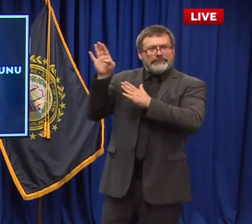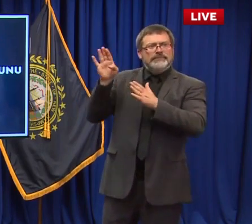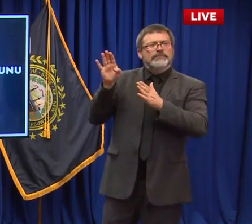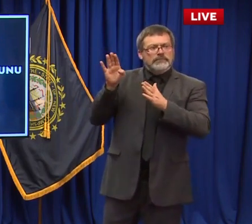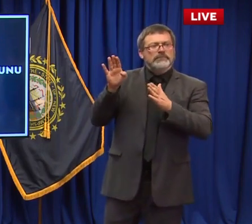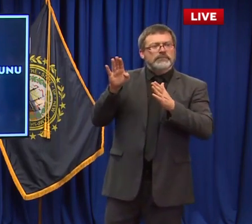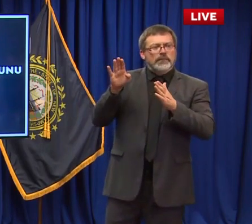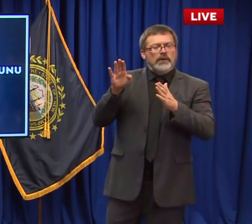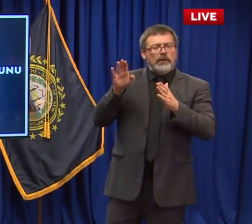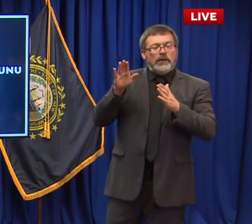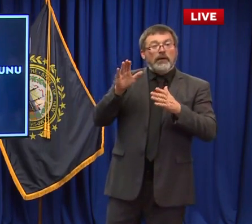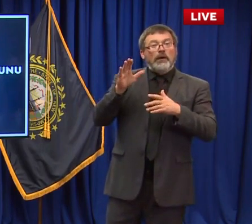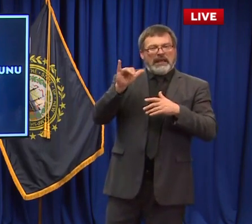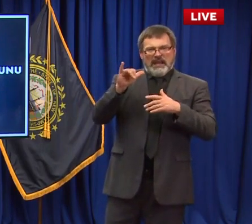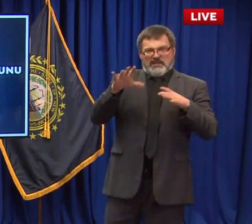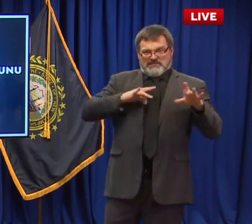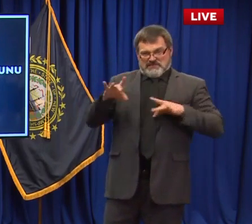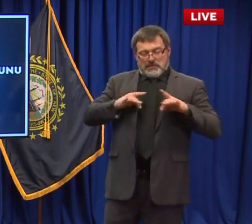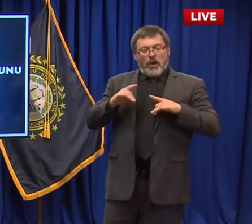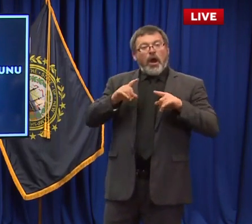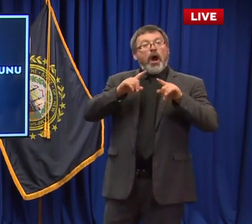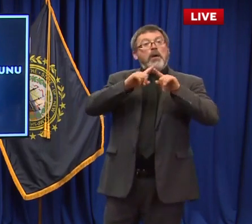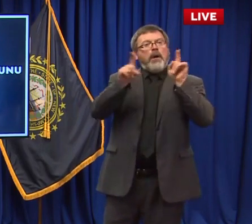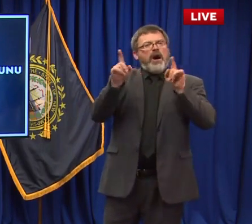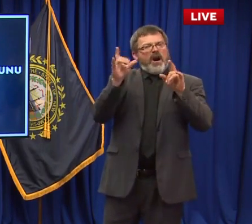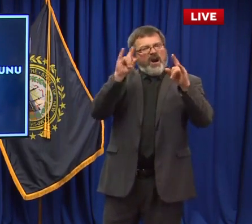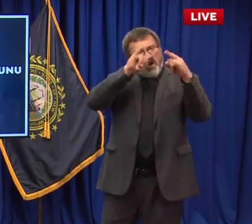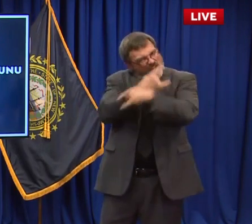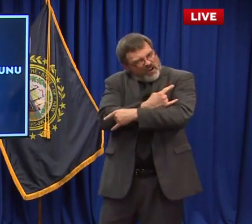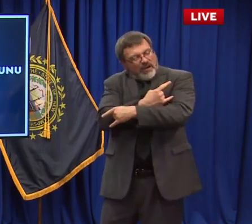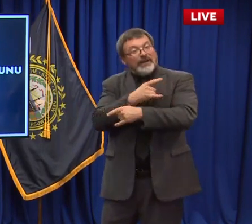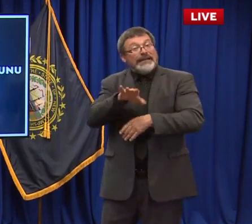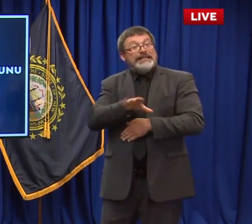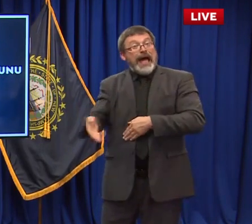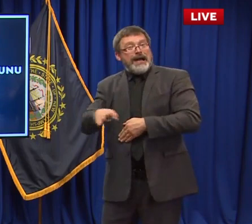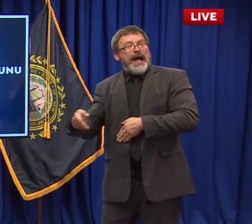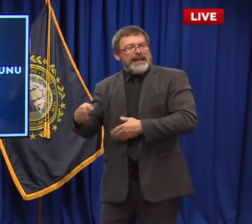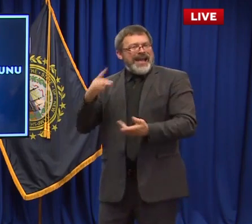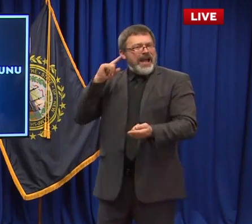INCREASING SIGNIFICANTLY, BUT THE DEATH RATE HAS STEADILY BEEN DROPPING?